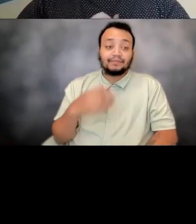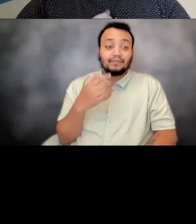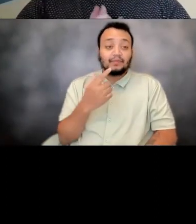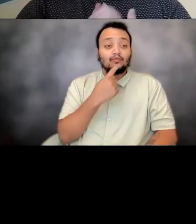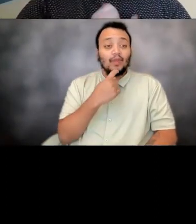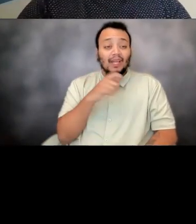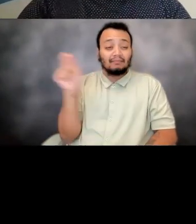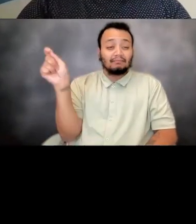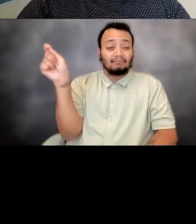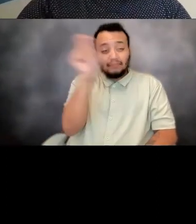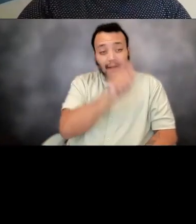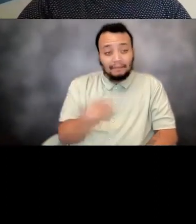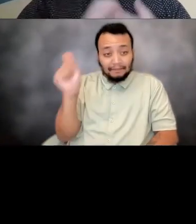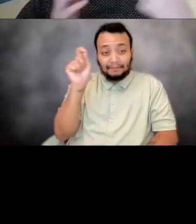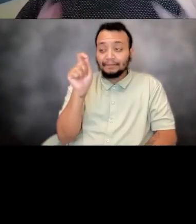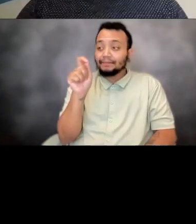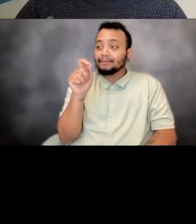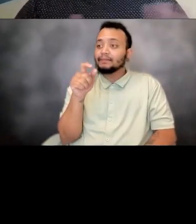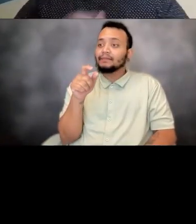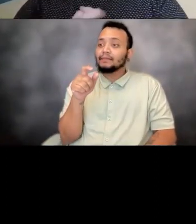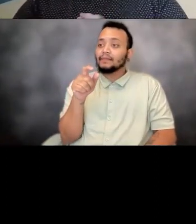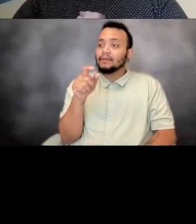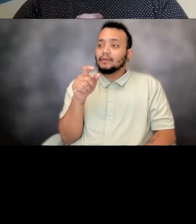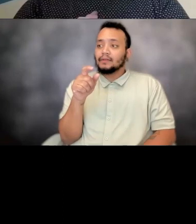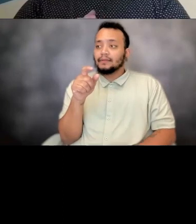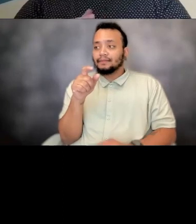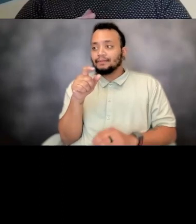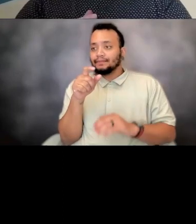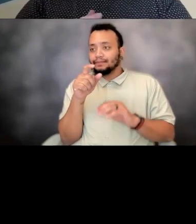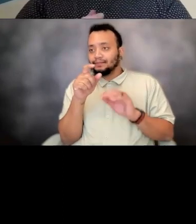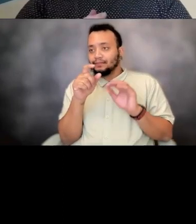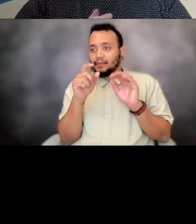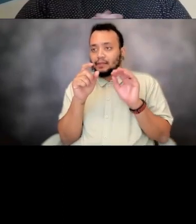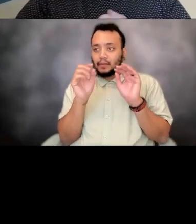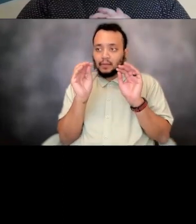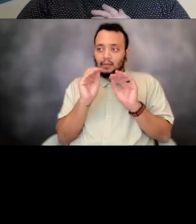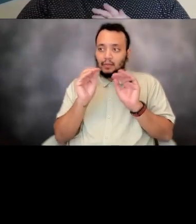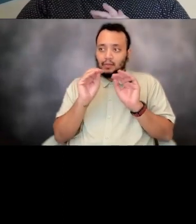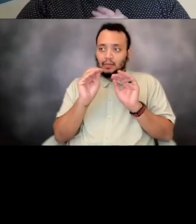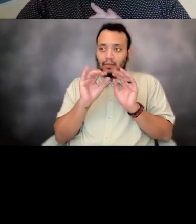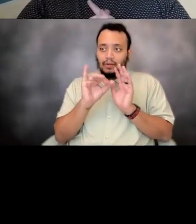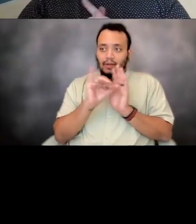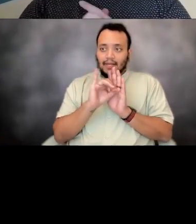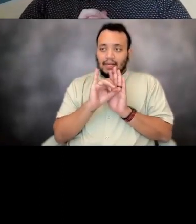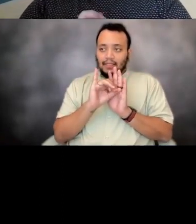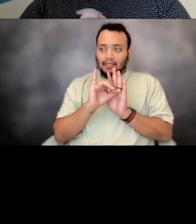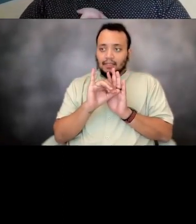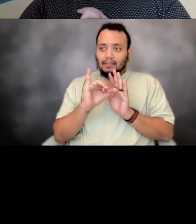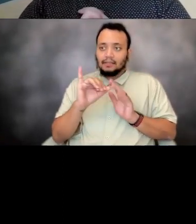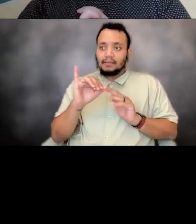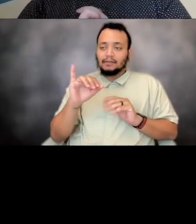we didn't have anyone who noted in demographics that they're Native Hawaiian or Pacific Islander.